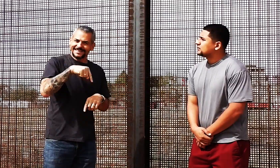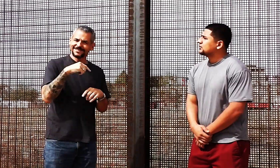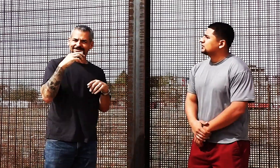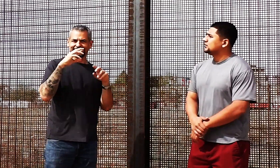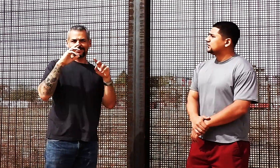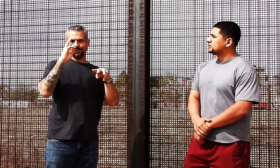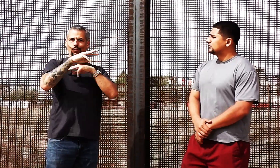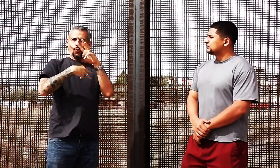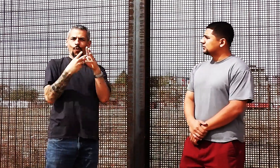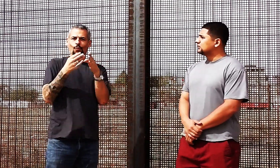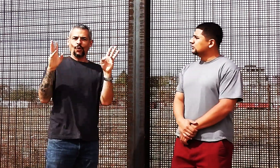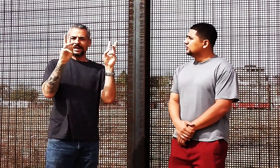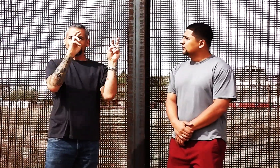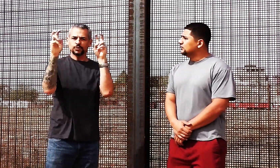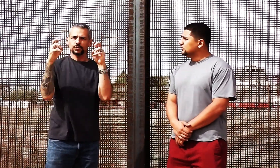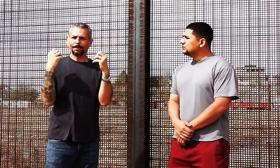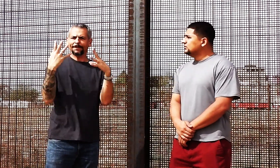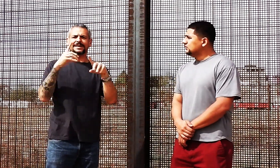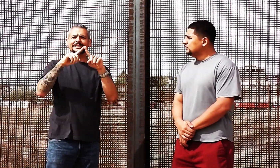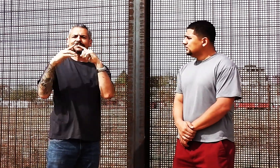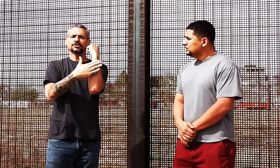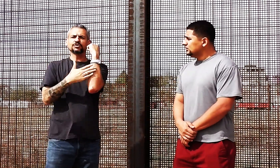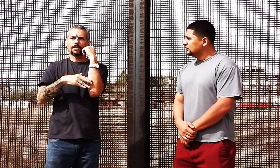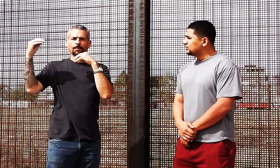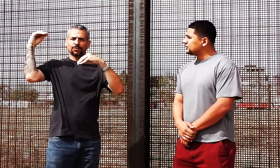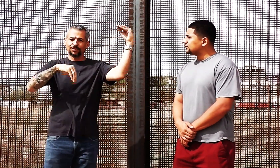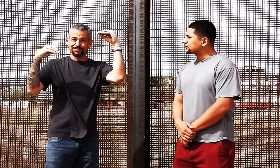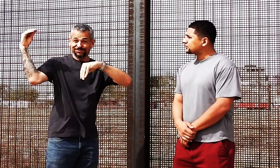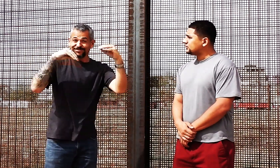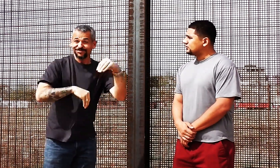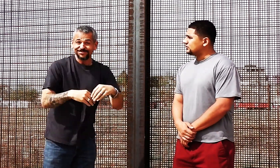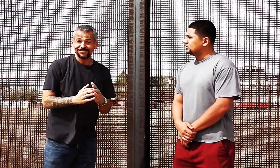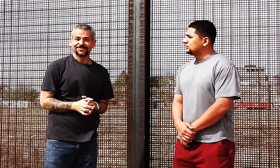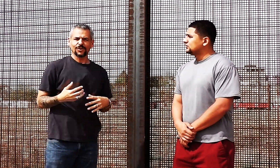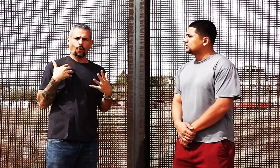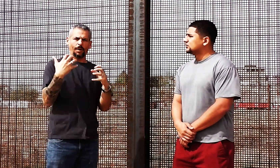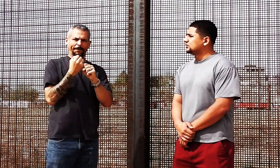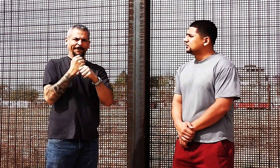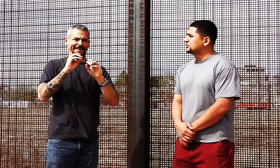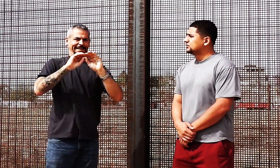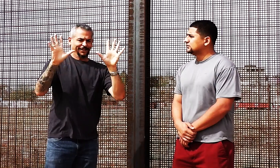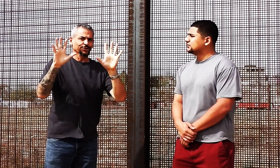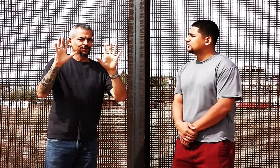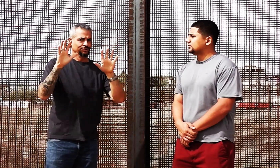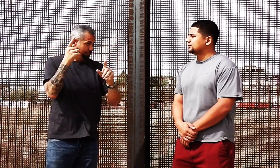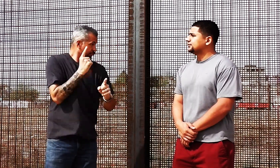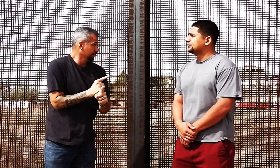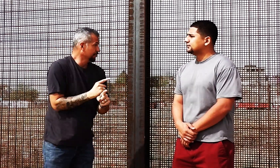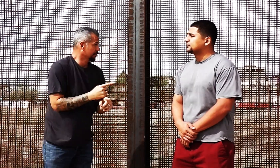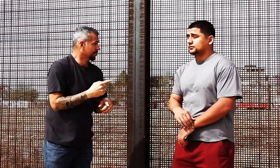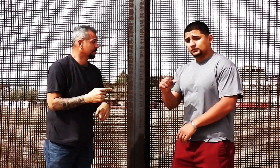In reality, it is not. It is world wide issue. Many people from different countries are immigrating here as well. I would like to set the record here. Correct?